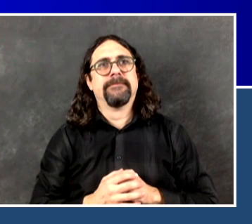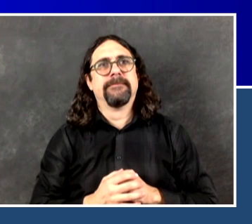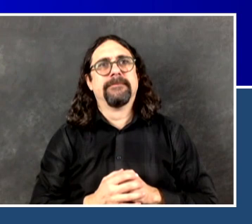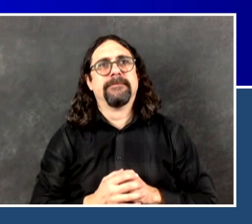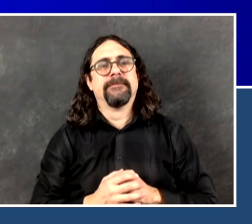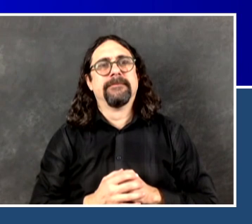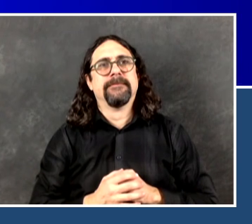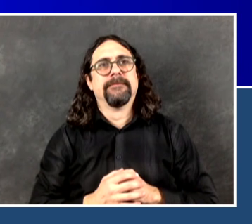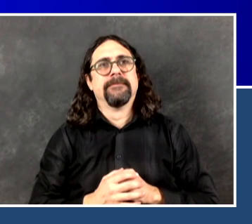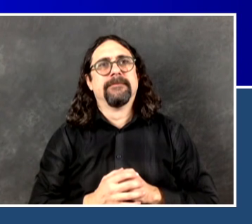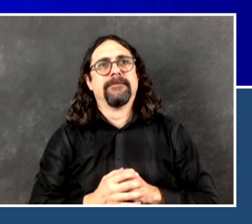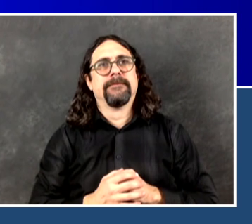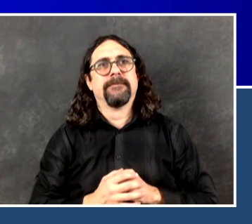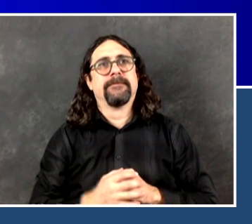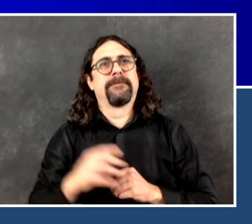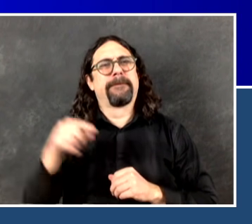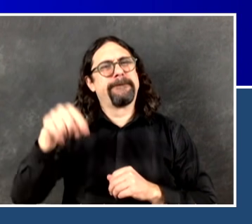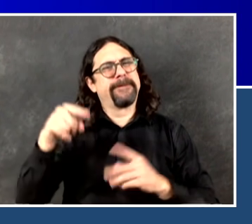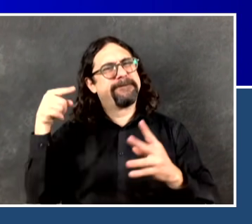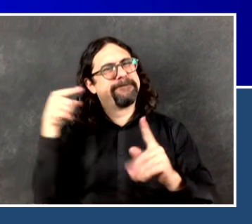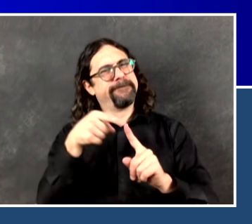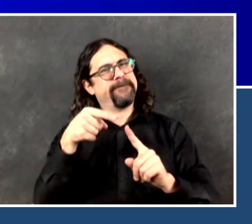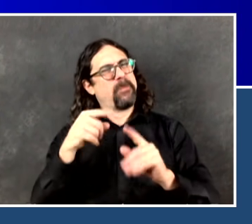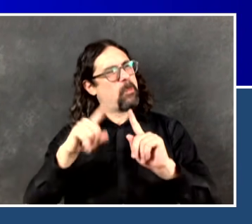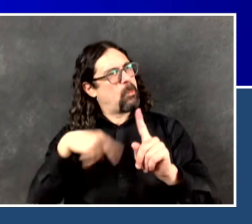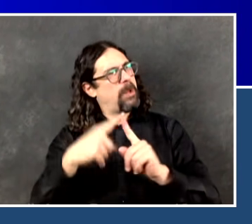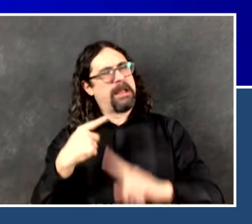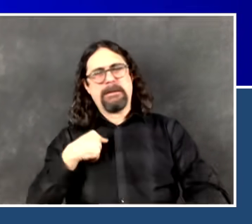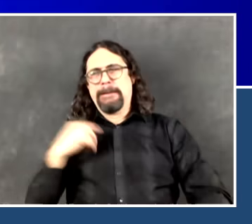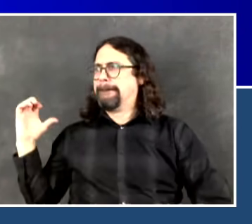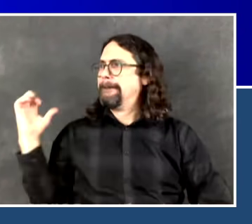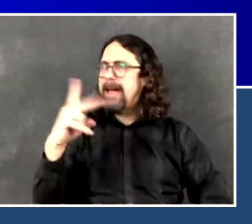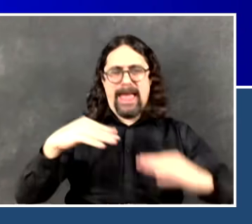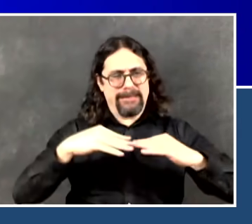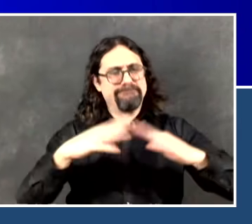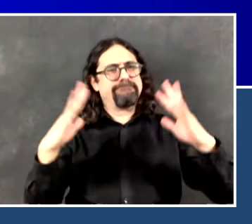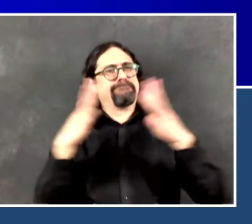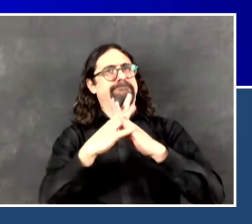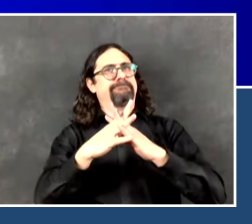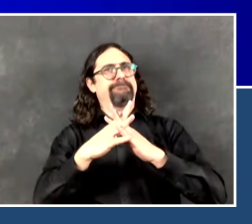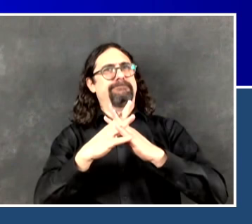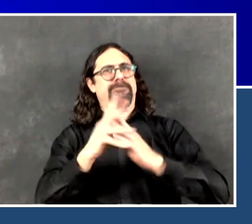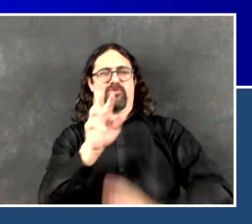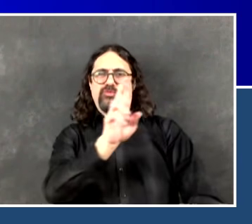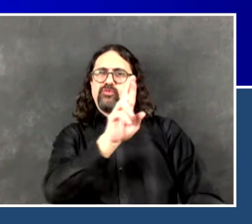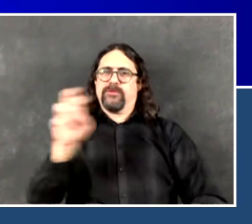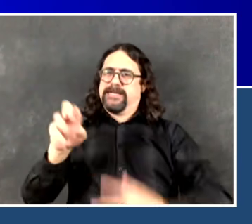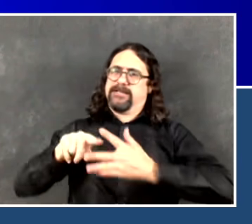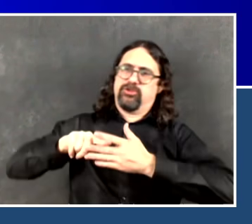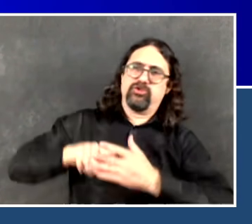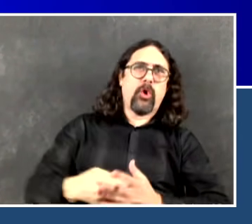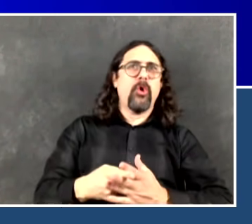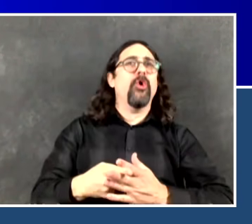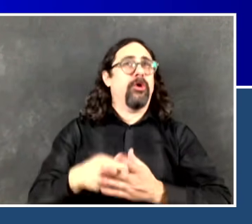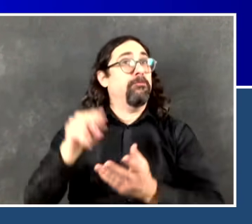IN OUR MIND. WE KNOW IT DIRECTLY INTERRELATES WITH WHAT WE'RE LEARNING ABOUT THIS VIRUS AND ITS PRESENCE IN